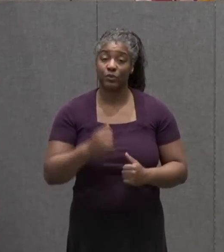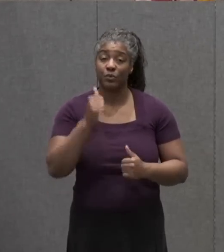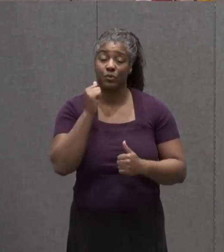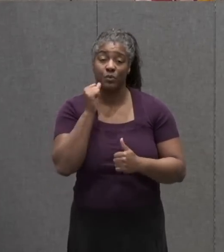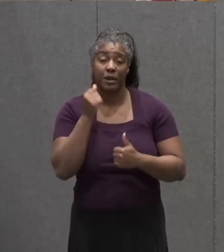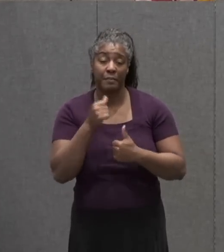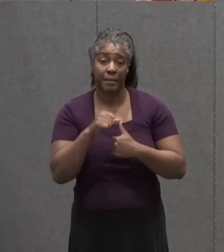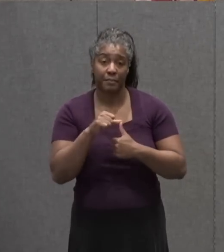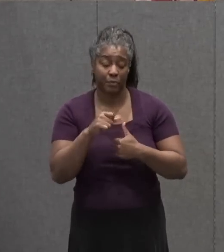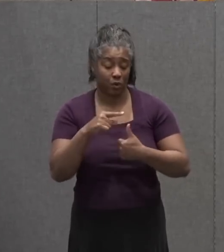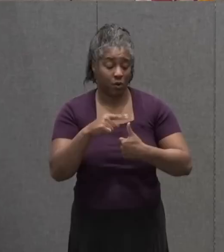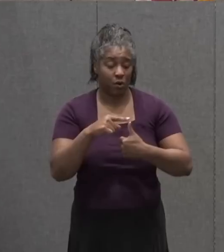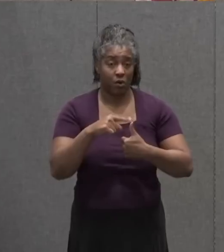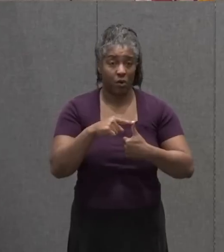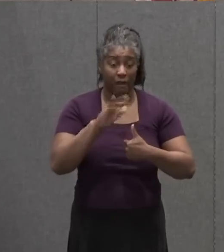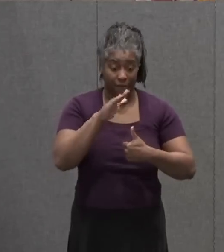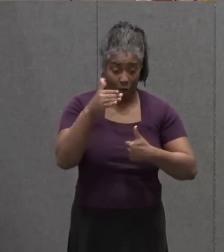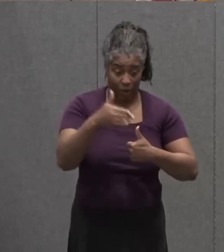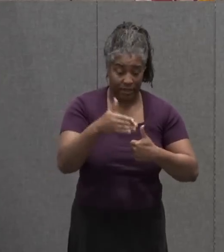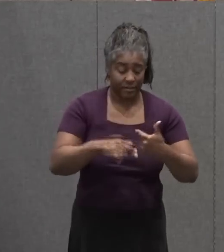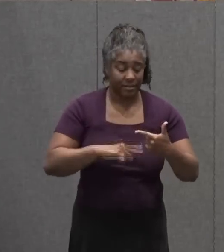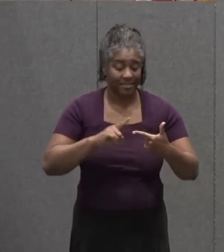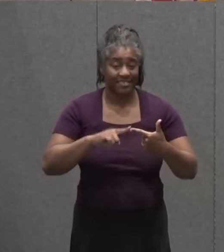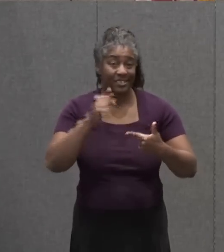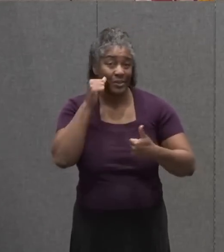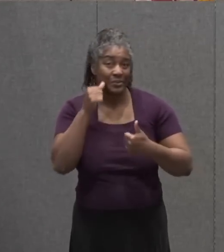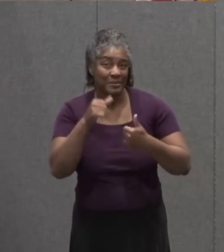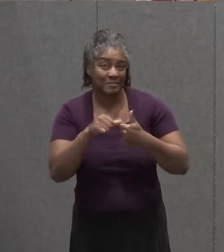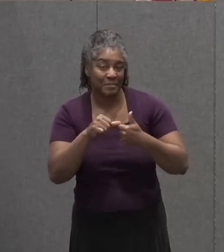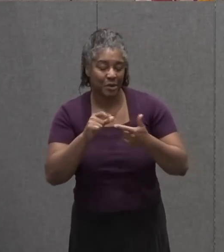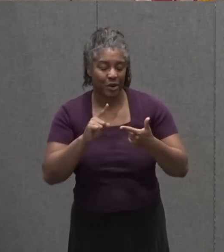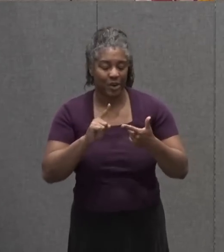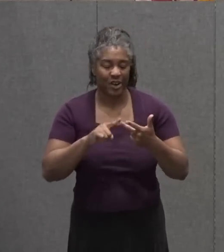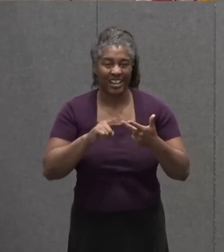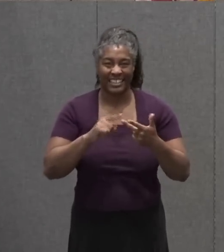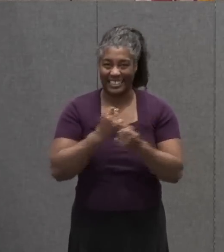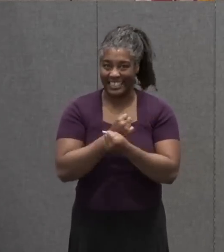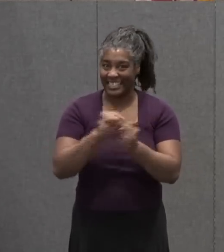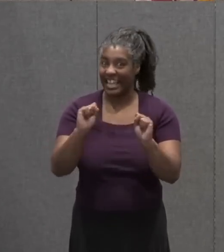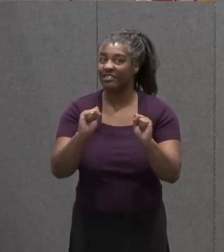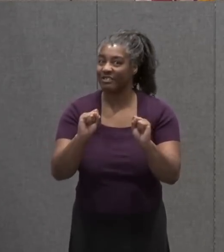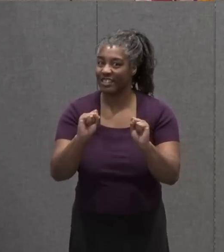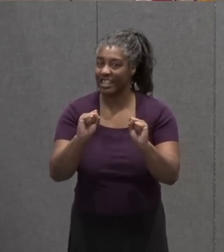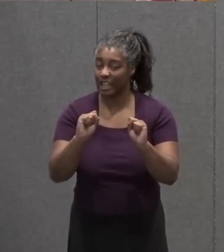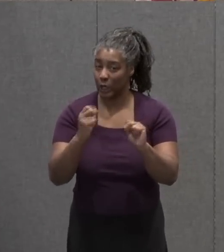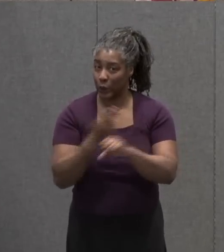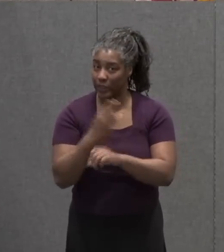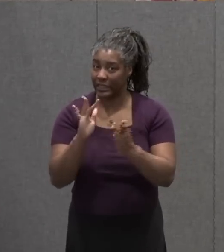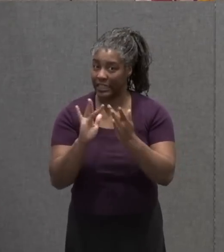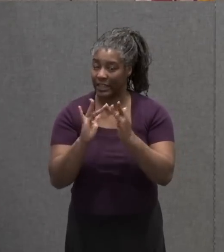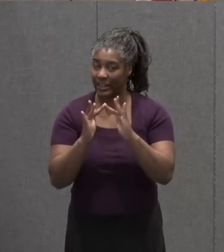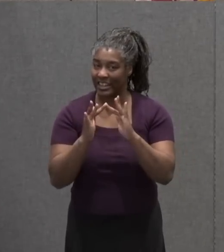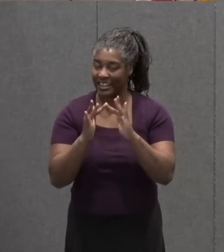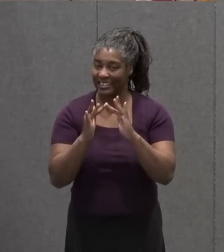So I'm glad you joined me today and I look forward to seeing you again @Home with APS.